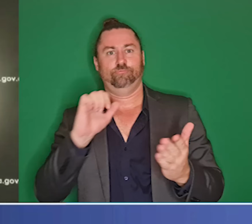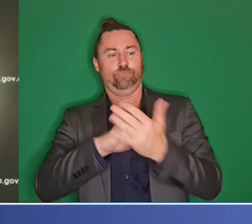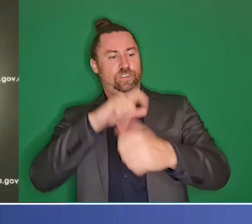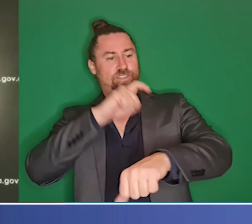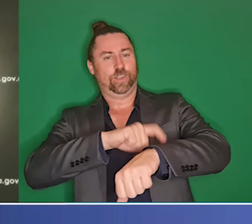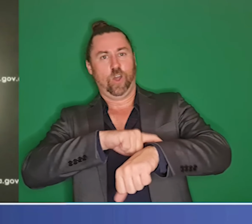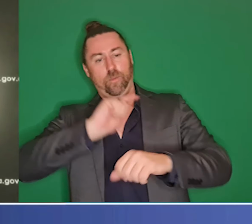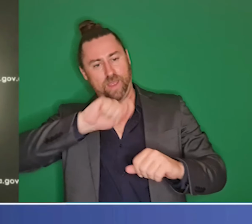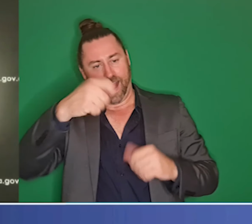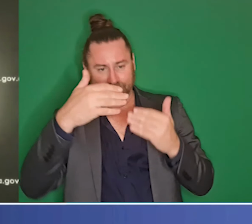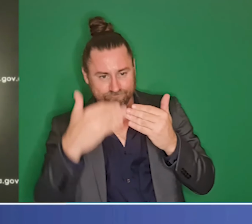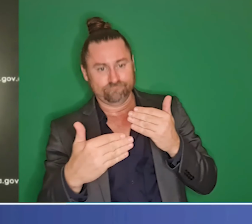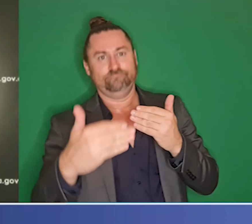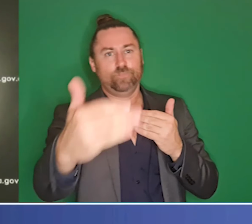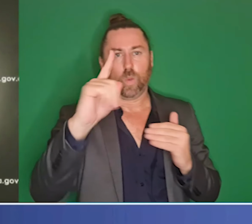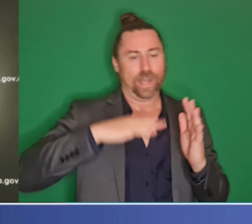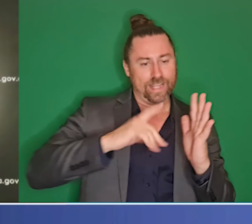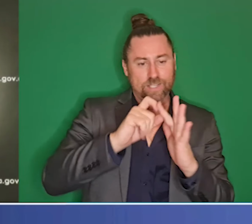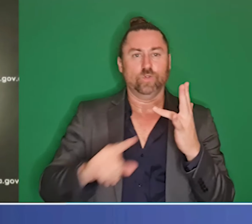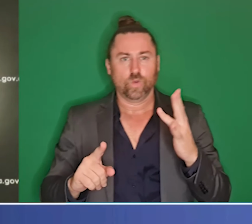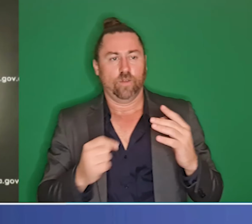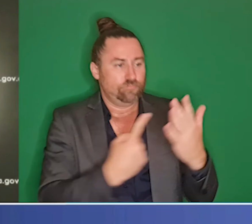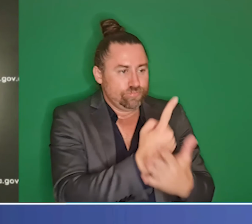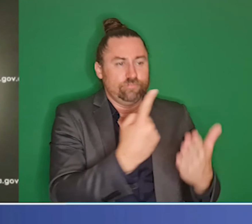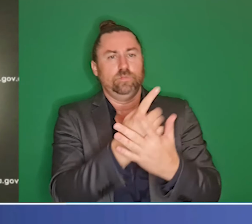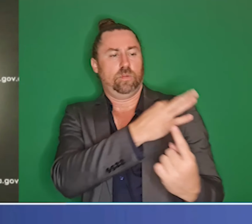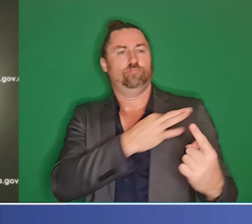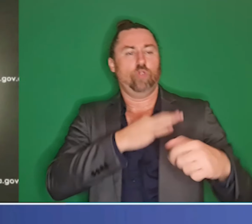with those three areas of action: the private hospitals agreement,